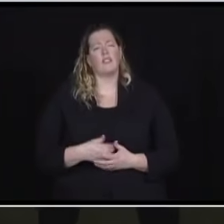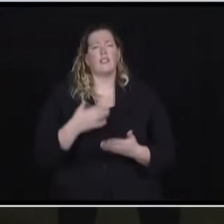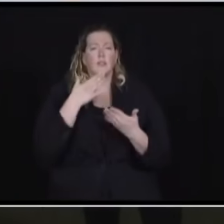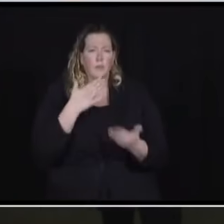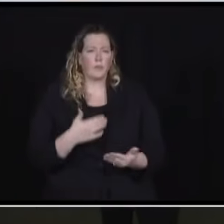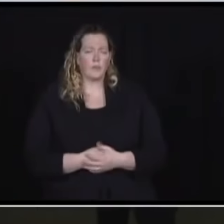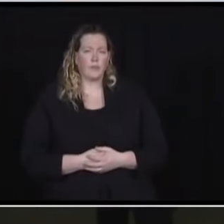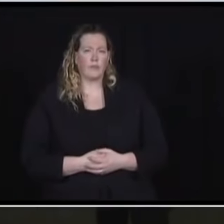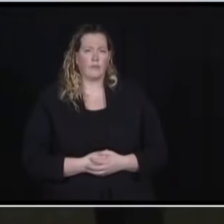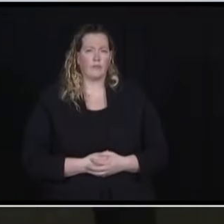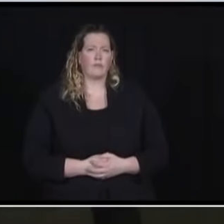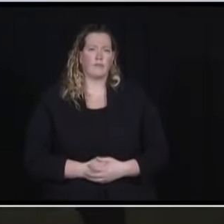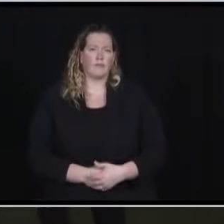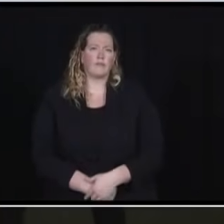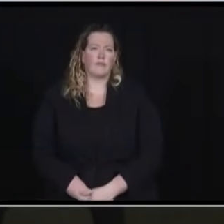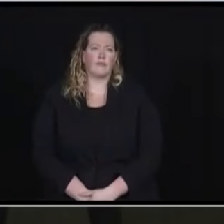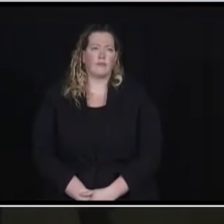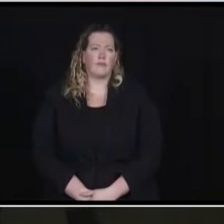I wish everyone a good beacon, thank you.